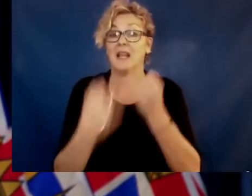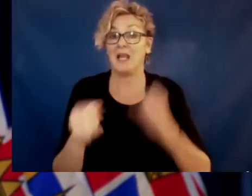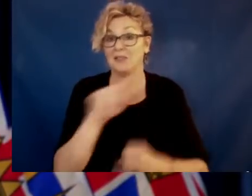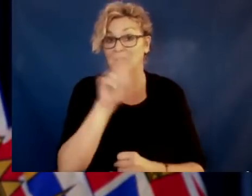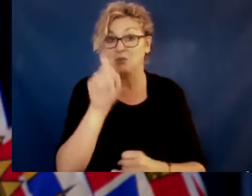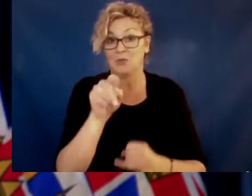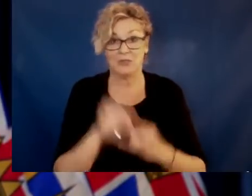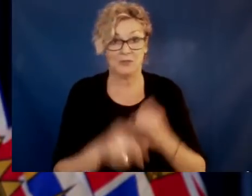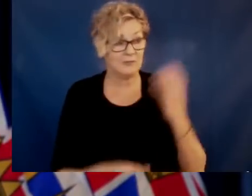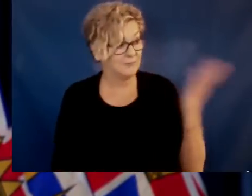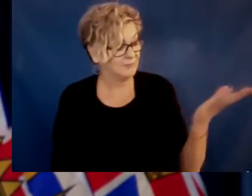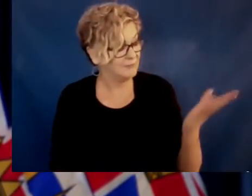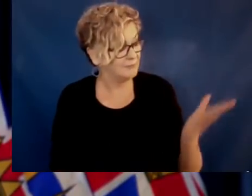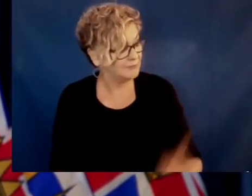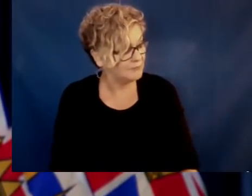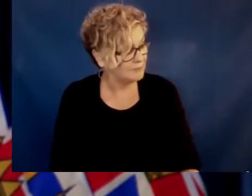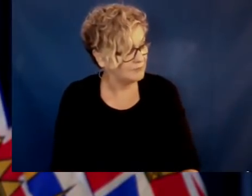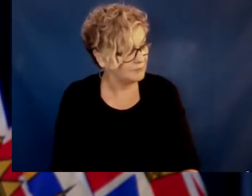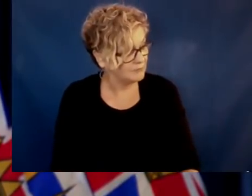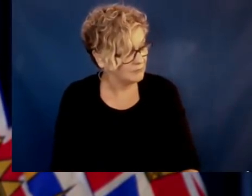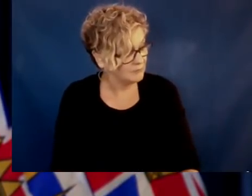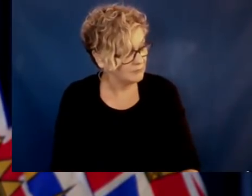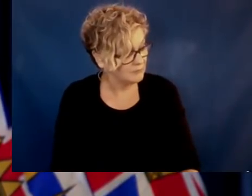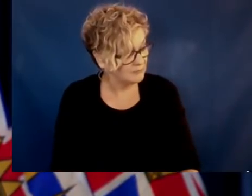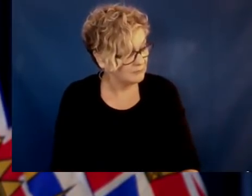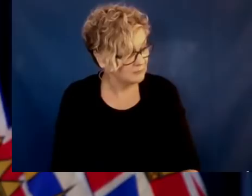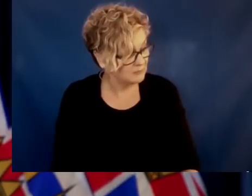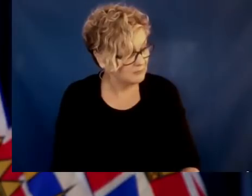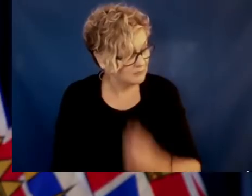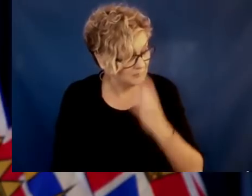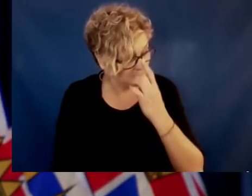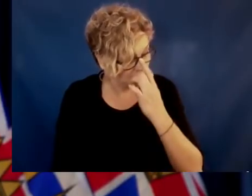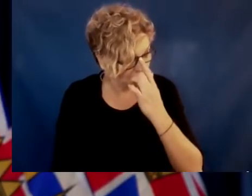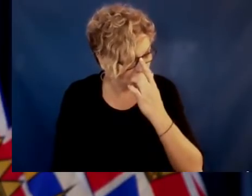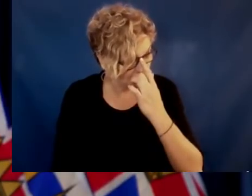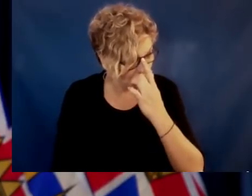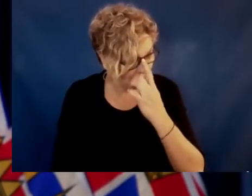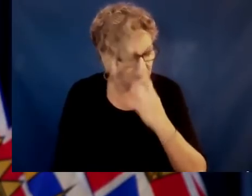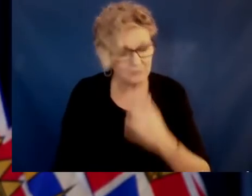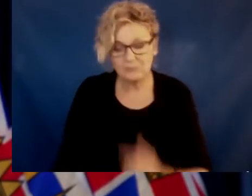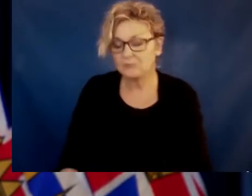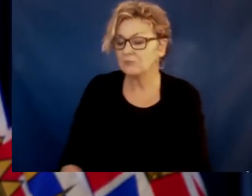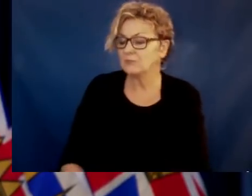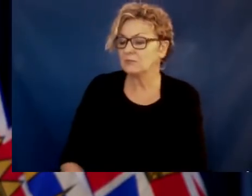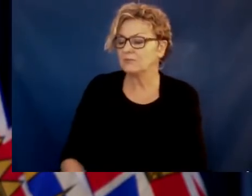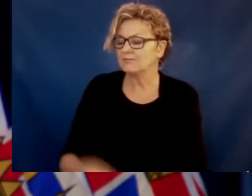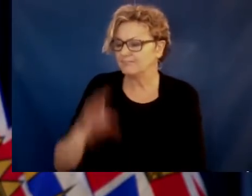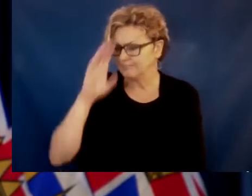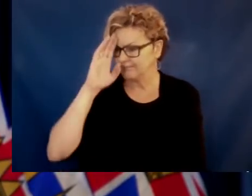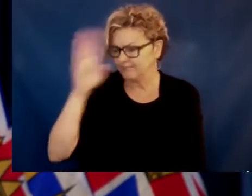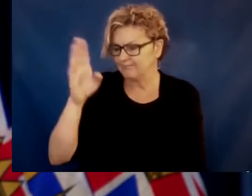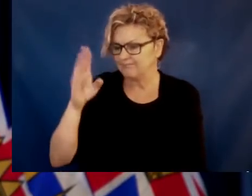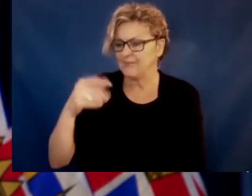My question is I have heard that there have been a number of kitchen